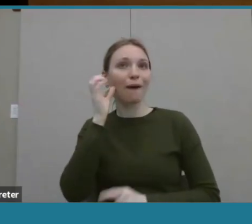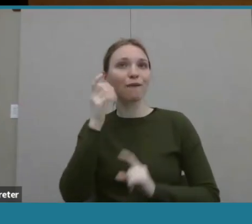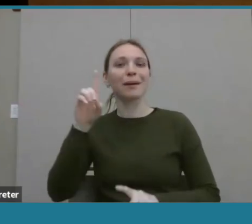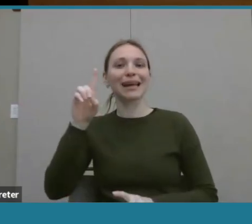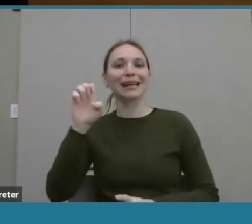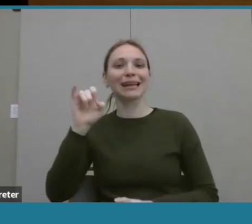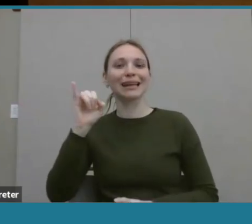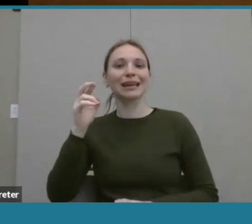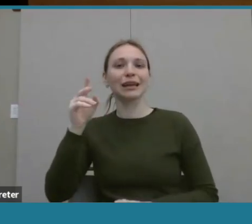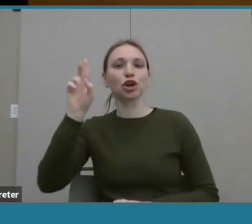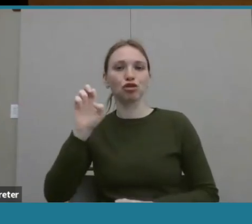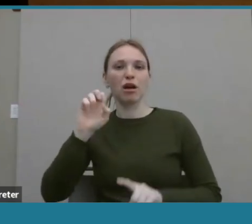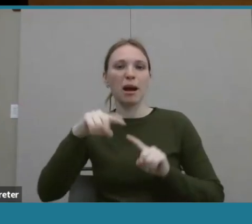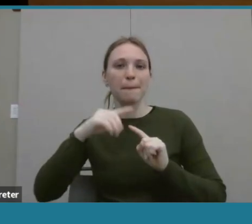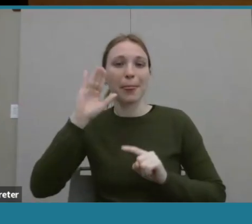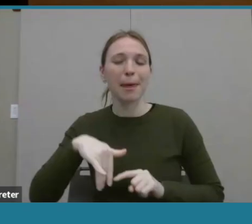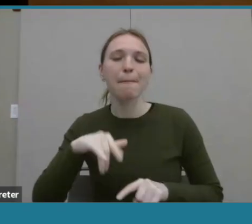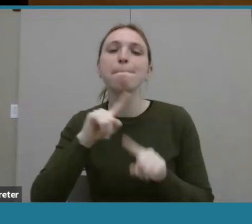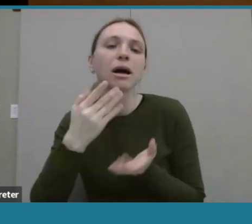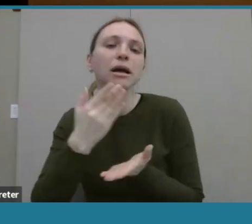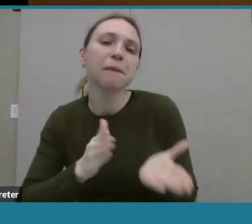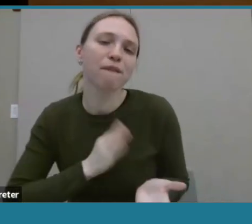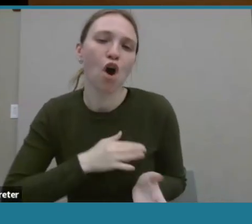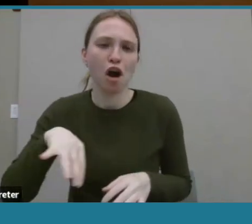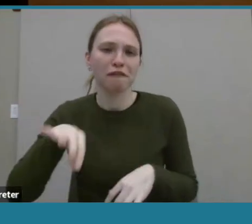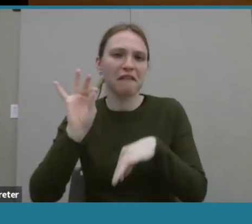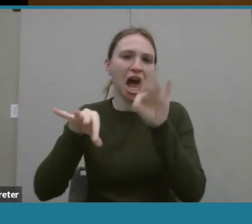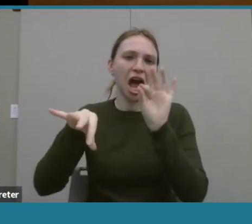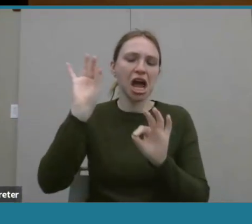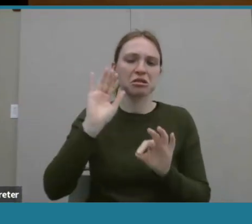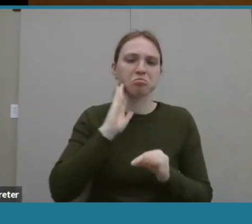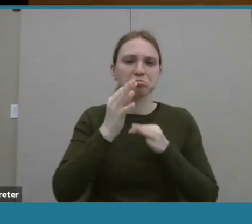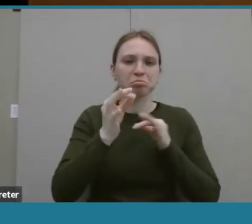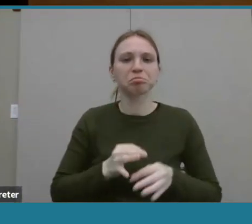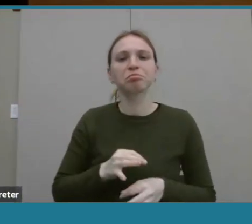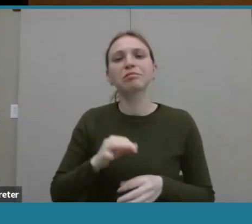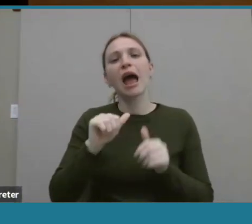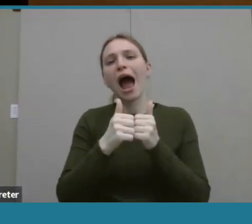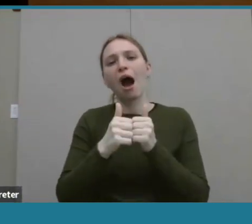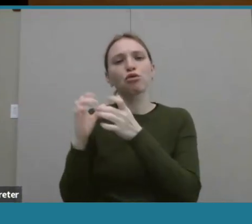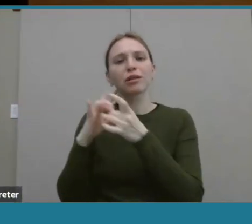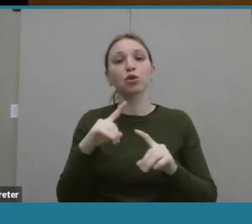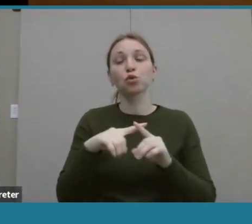of the findings as it related to the the inclusion of outside partners into this